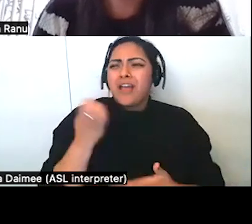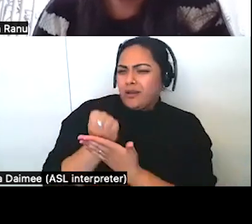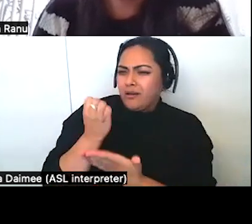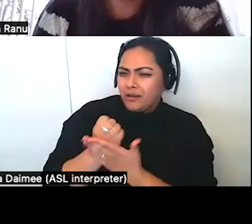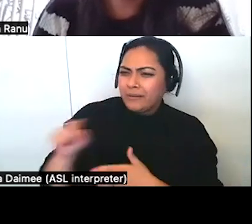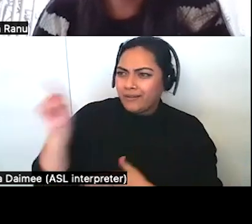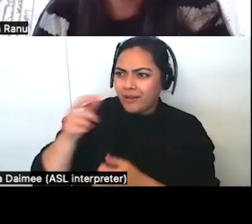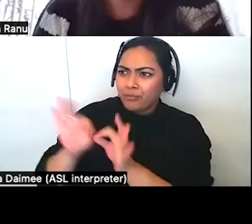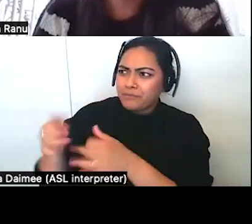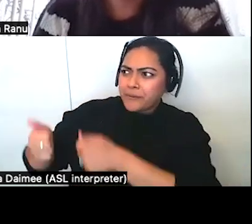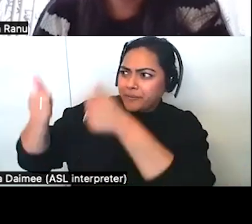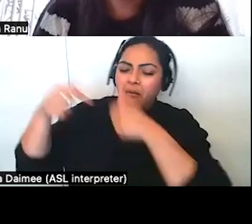ahead of the pack. Monique: